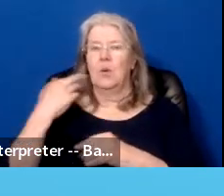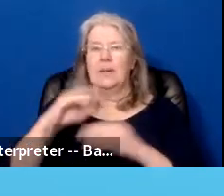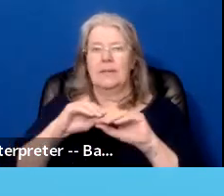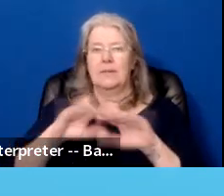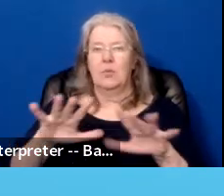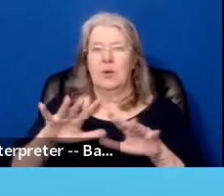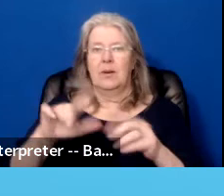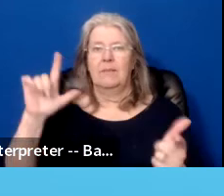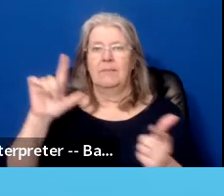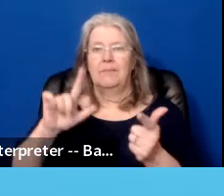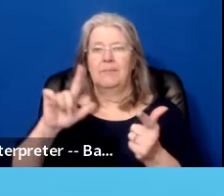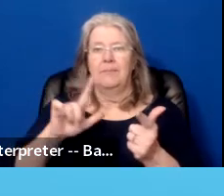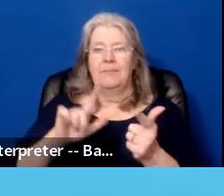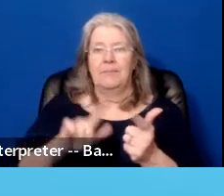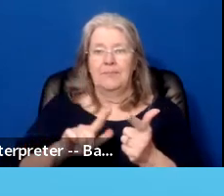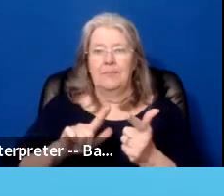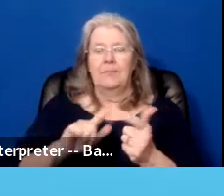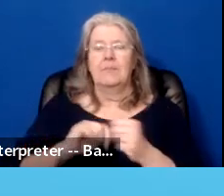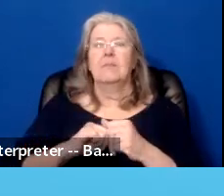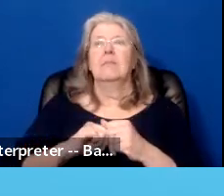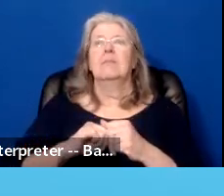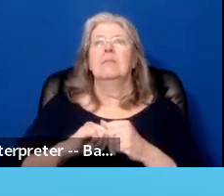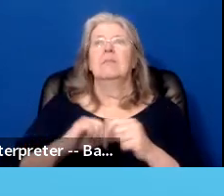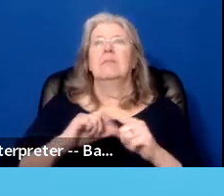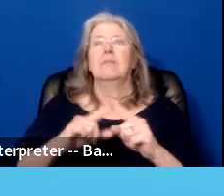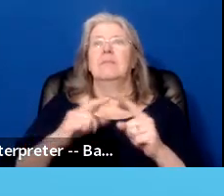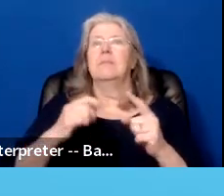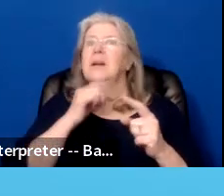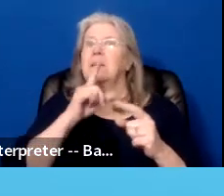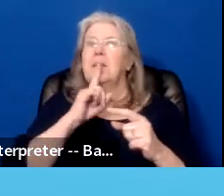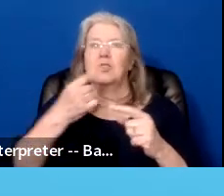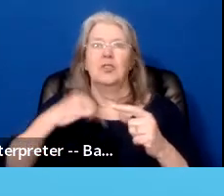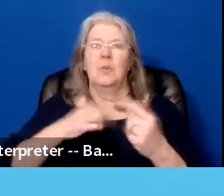continue to decrease, but I don't know that we're there yet, and so I think that knowing